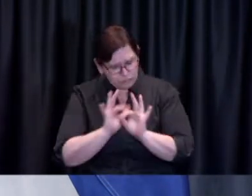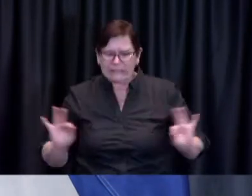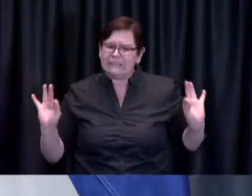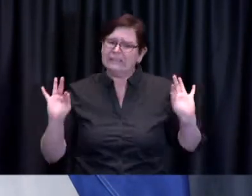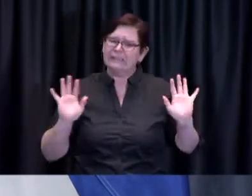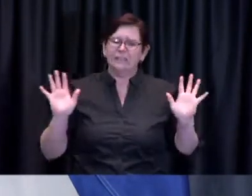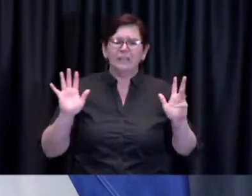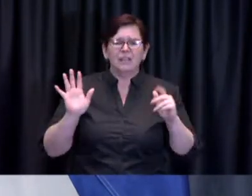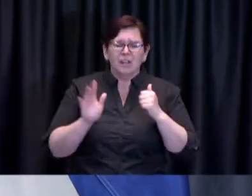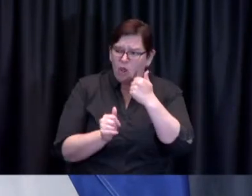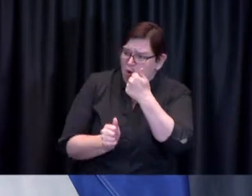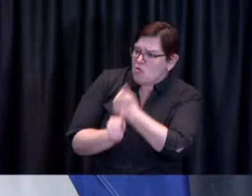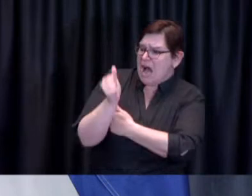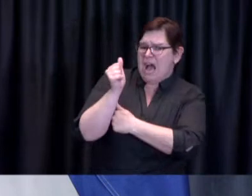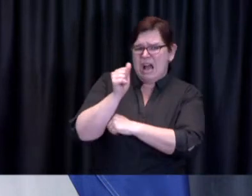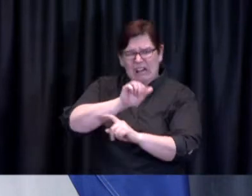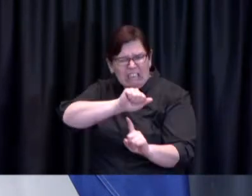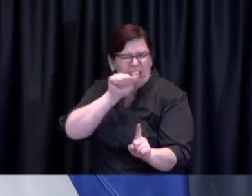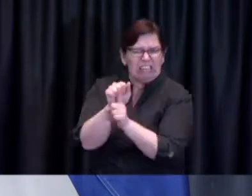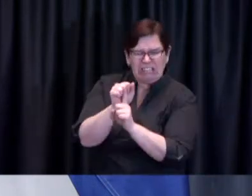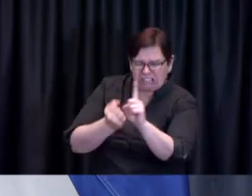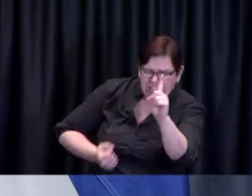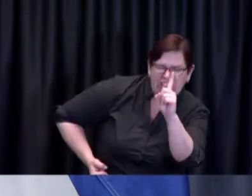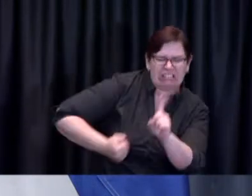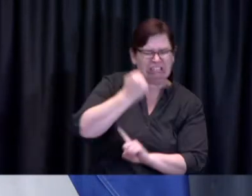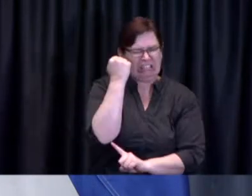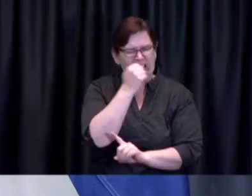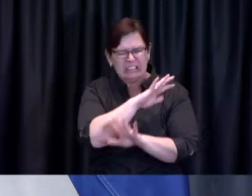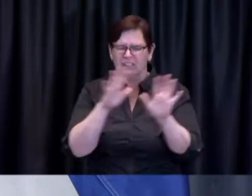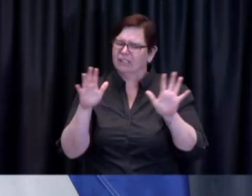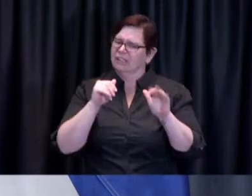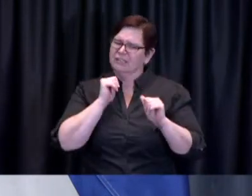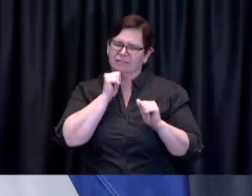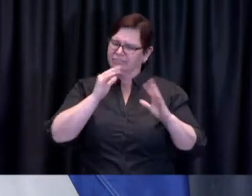over the last few days I've had the opportunity to speak with leaders of the muslim community